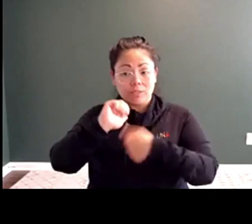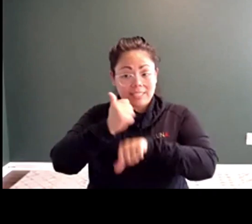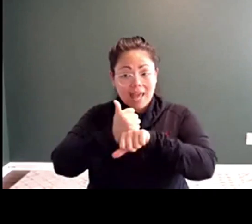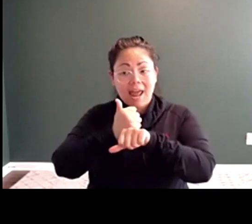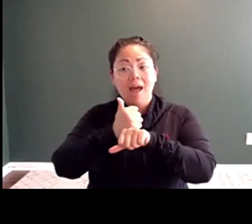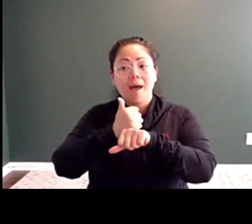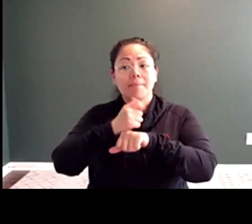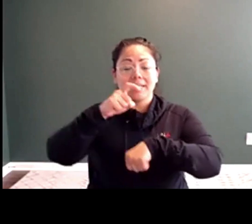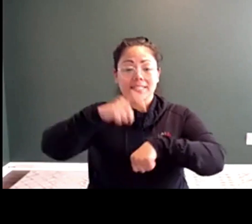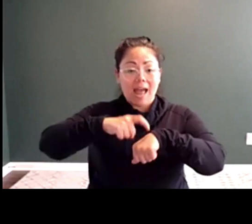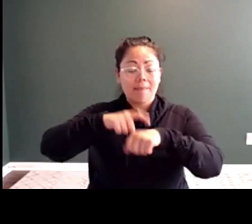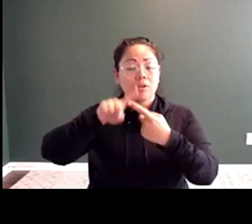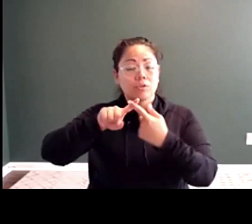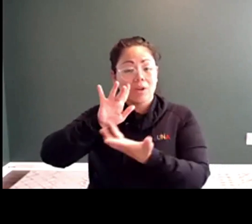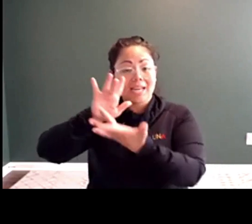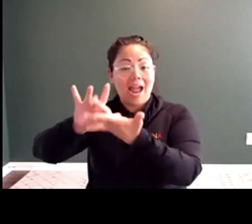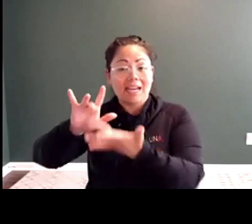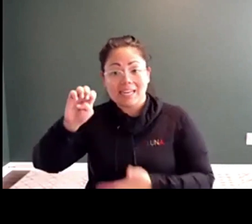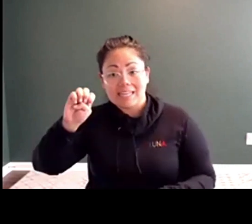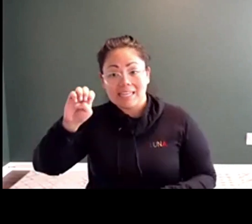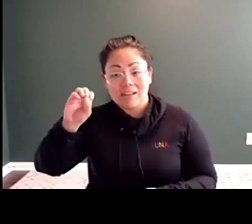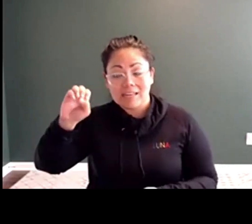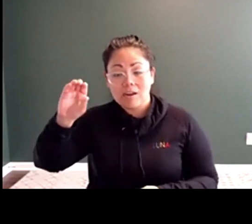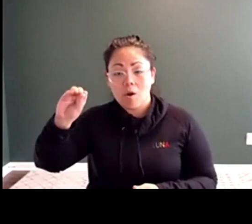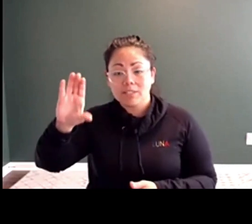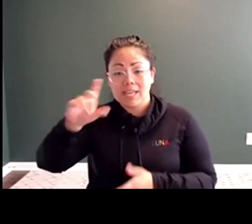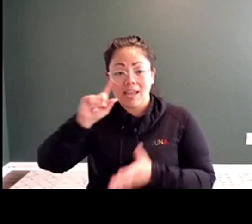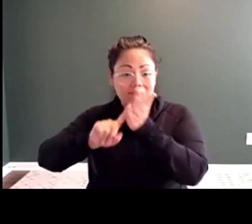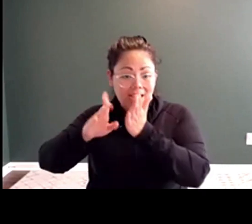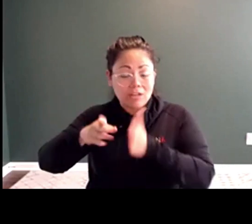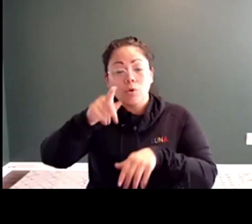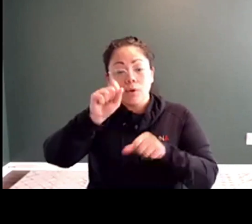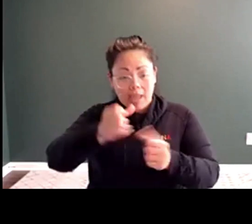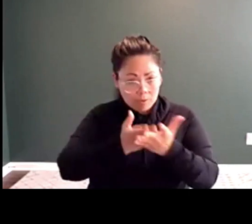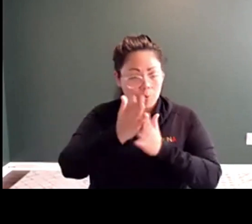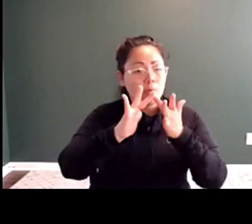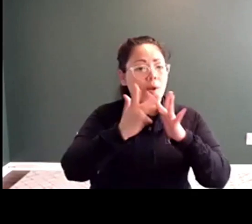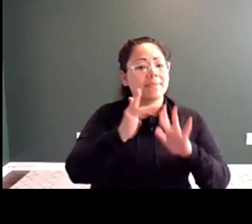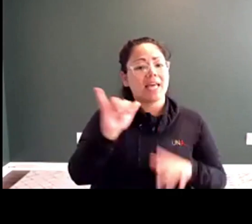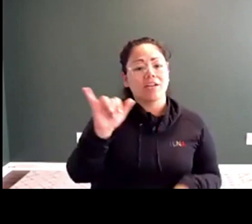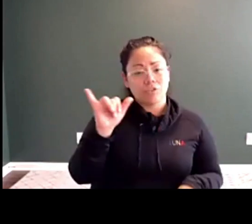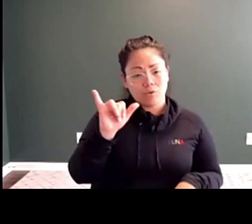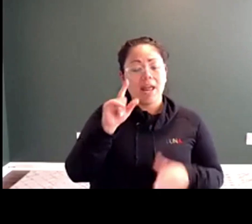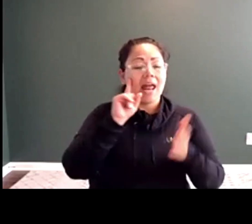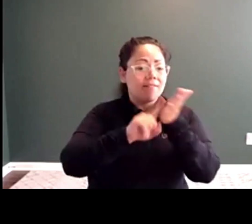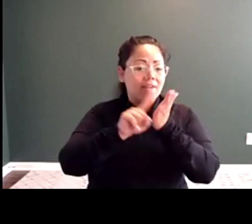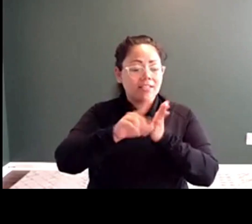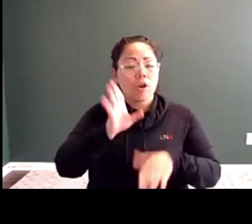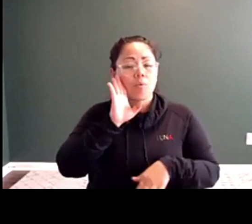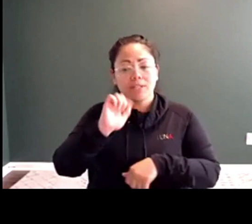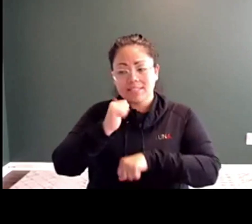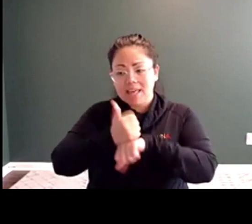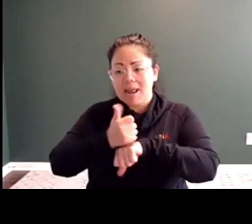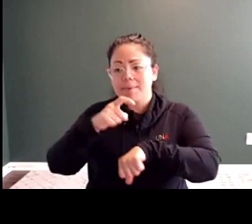to contact an EEOC investigator, you can do that on the website as well, and an investigator will set up a time to talk to you.